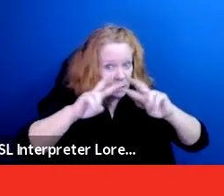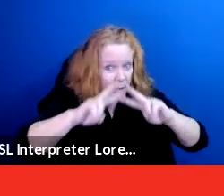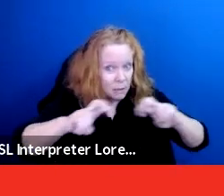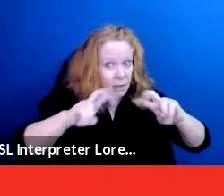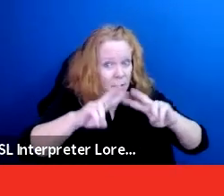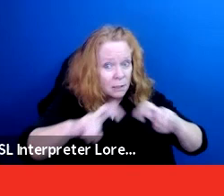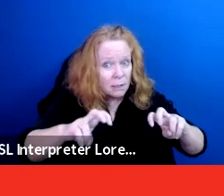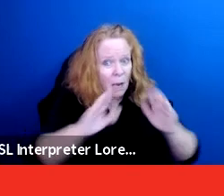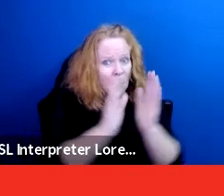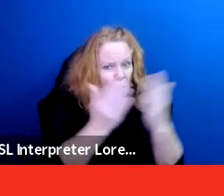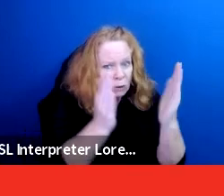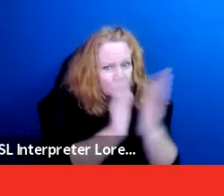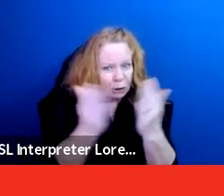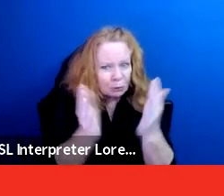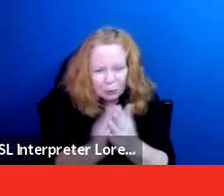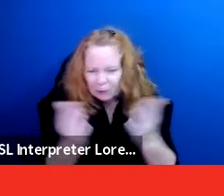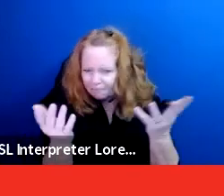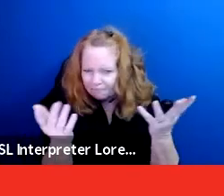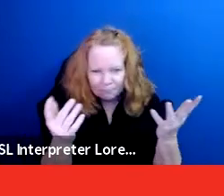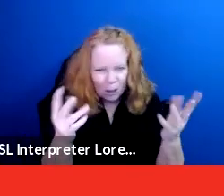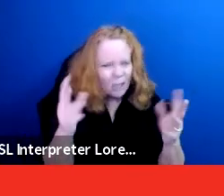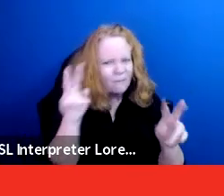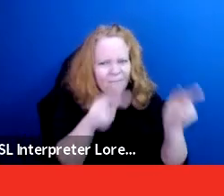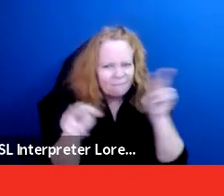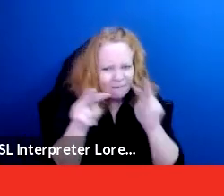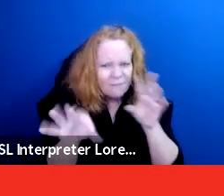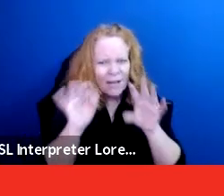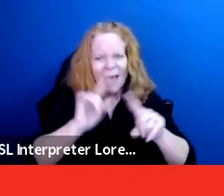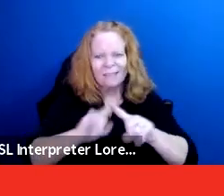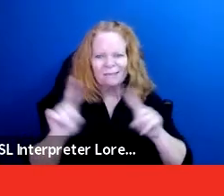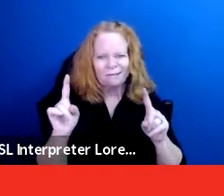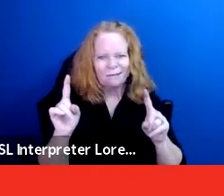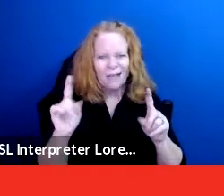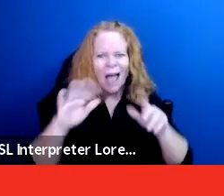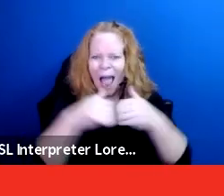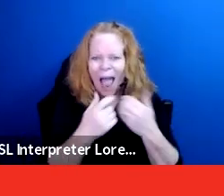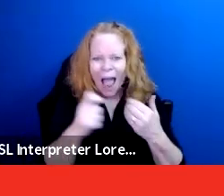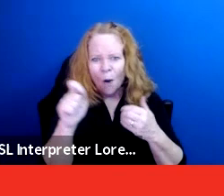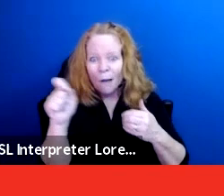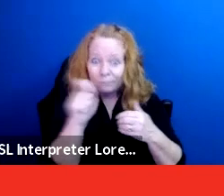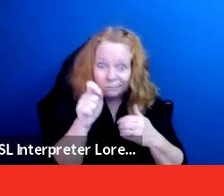textbooks to find every possible different variation on an arrow that they could find